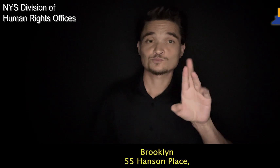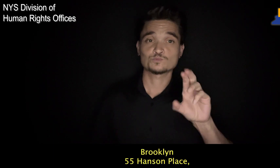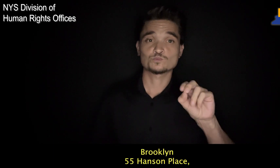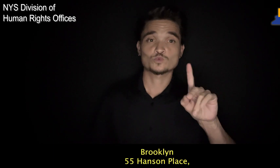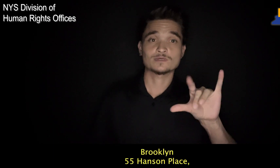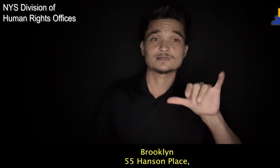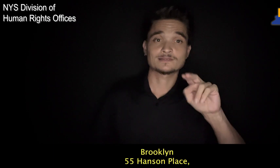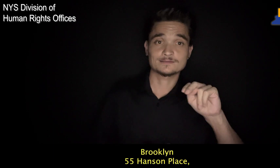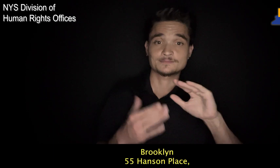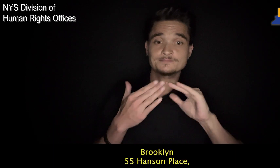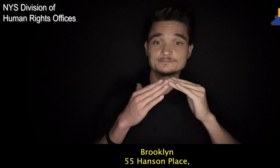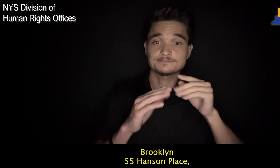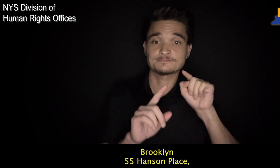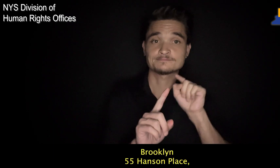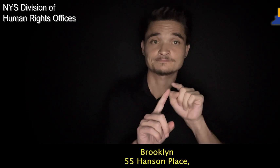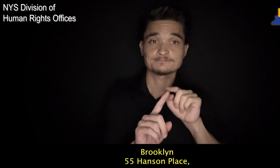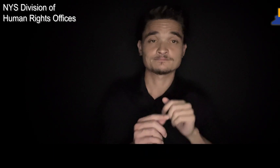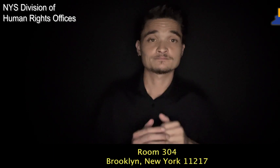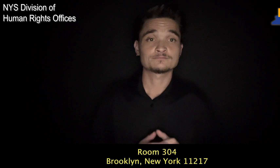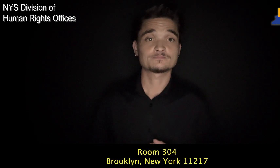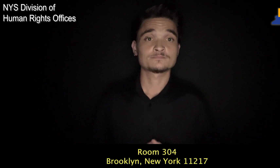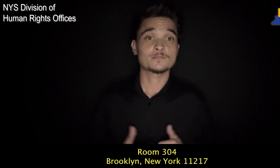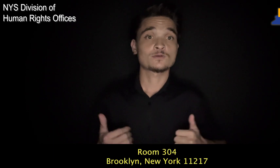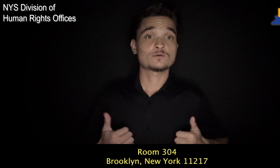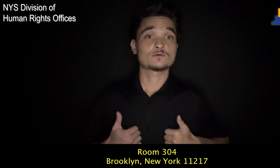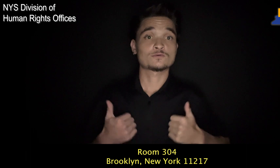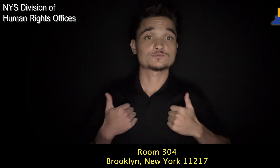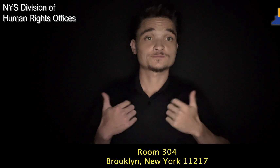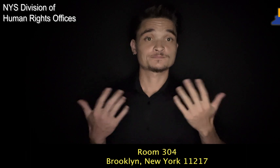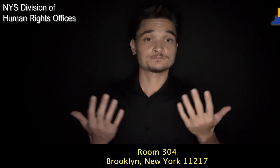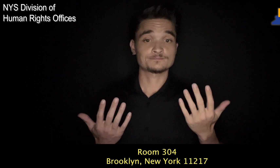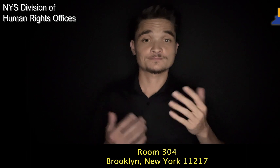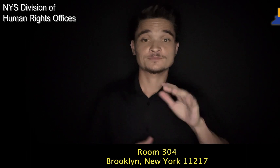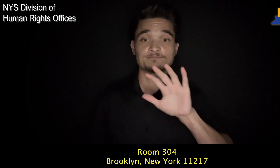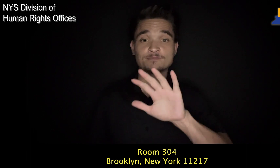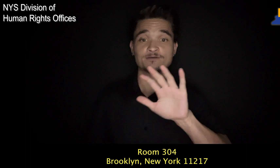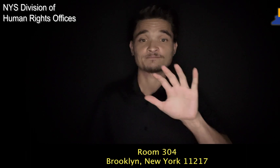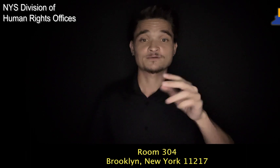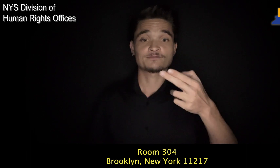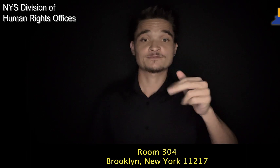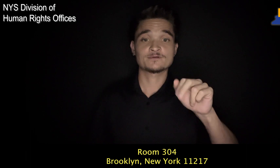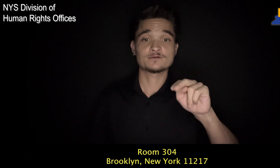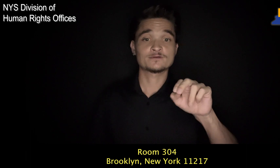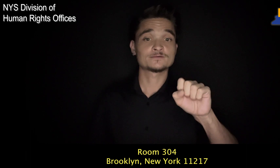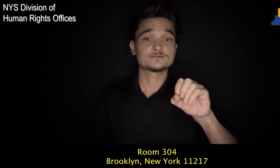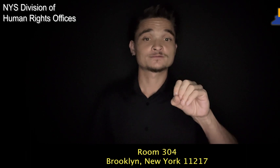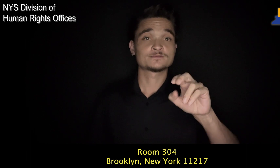Brooklyn 55 Hanson Place, Room 304 Brooklyn, New York 11217